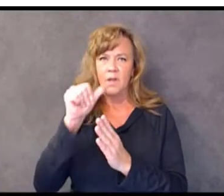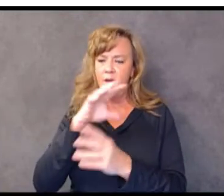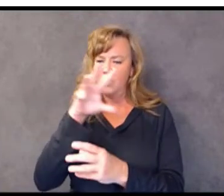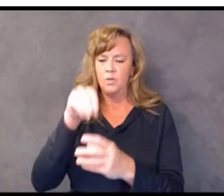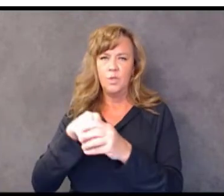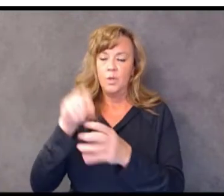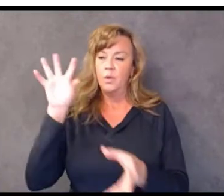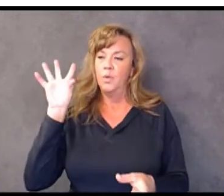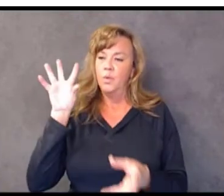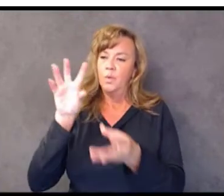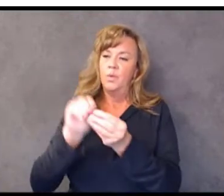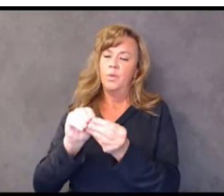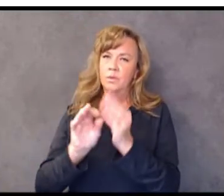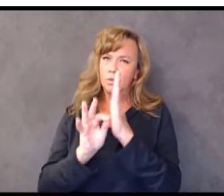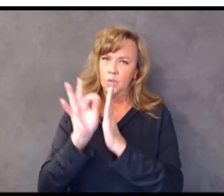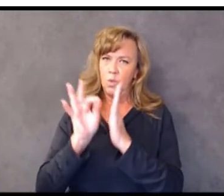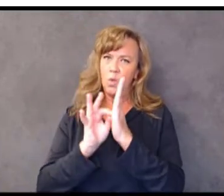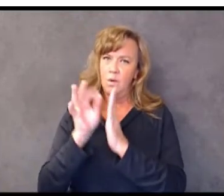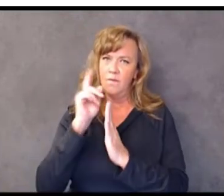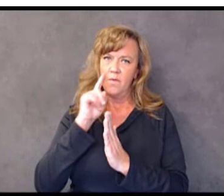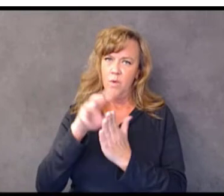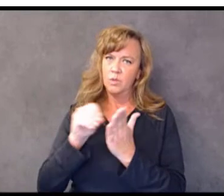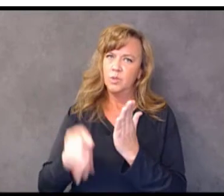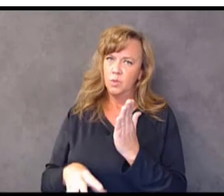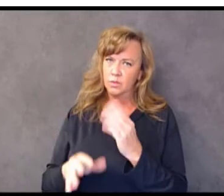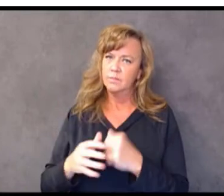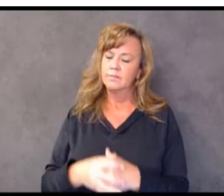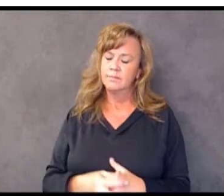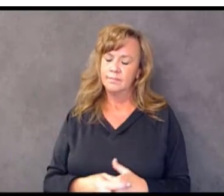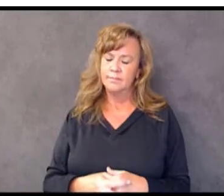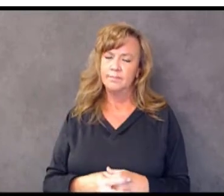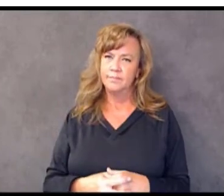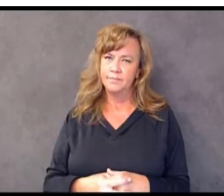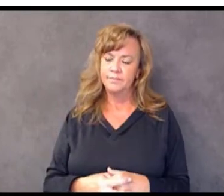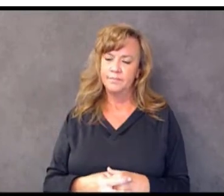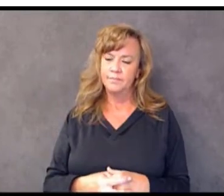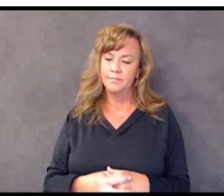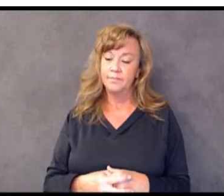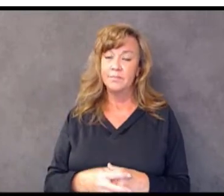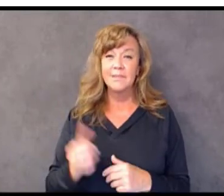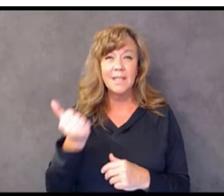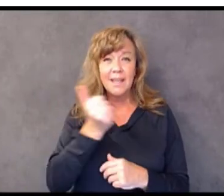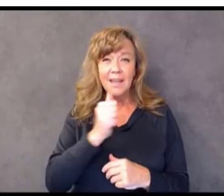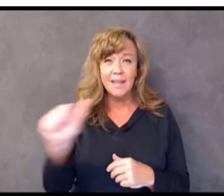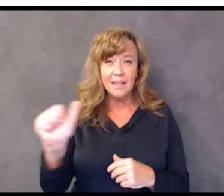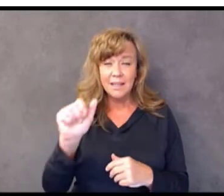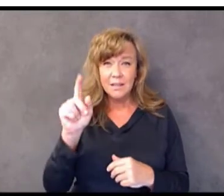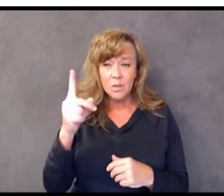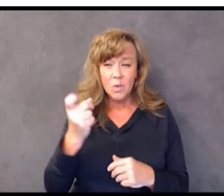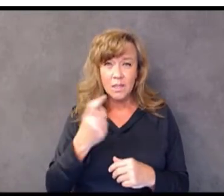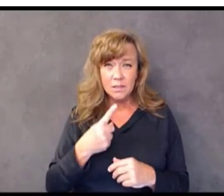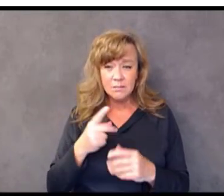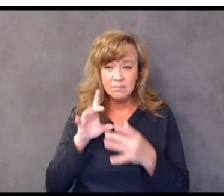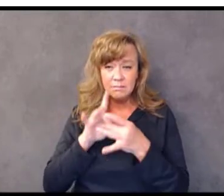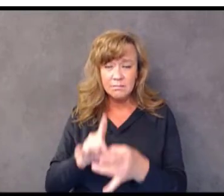receives. For questions regarding the administration of IRI to students who are deaf or hard of